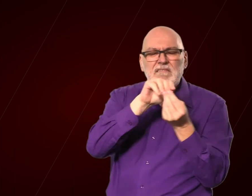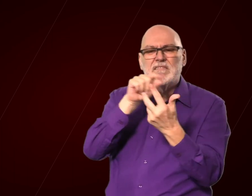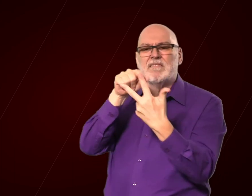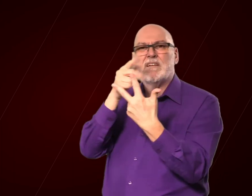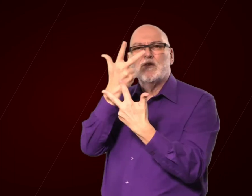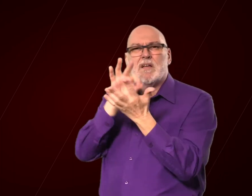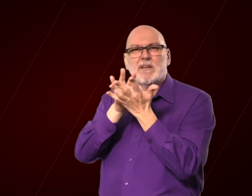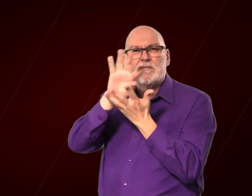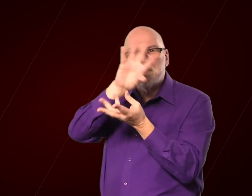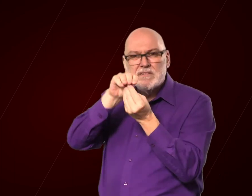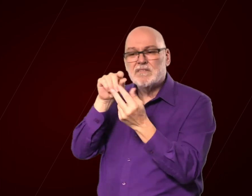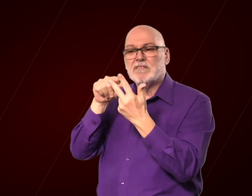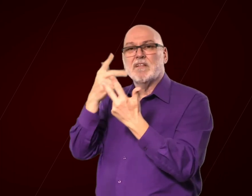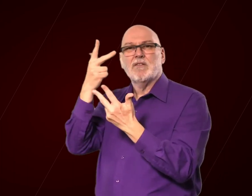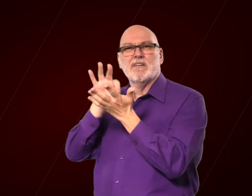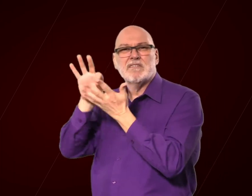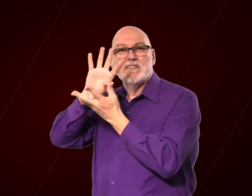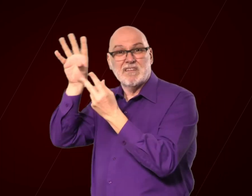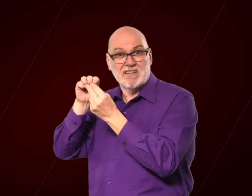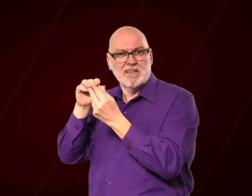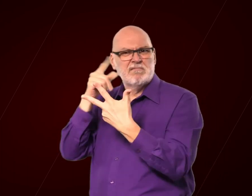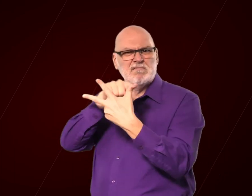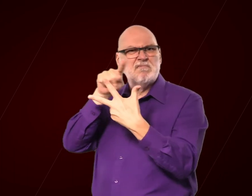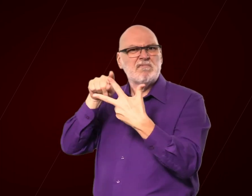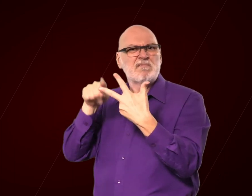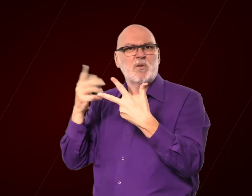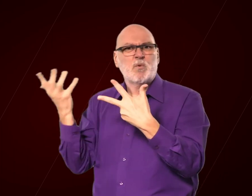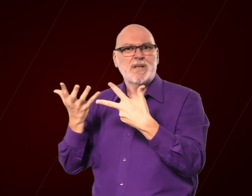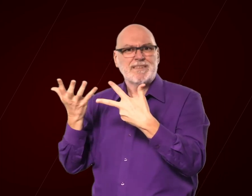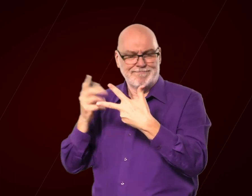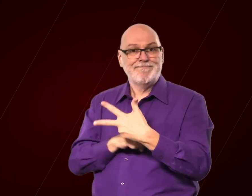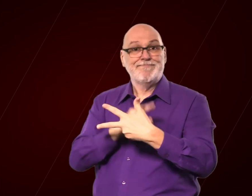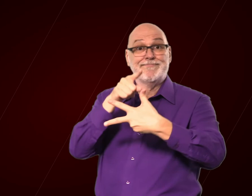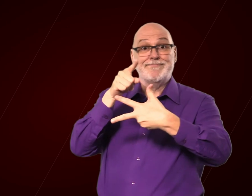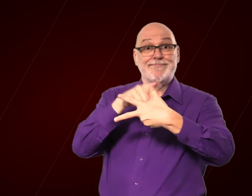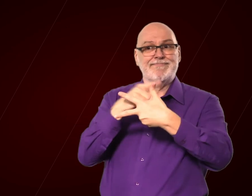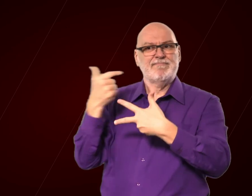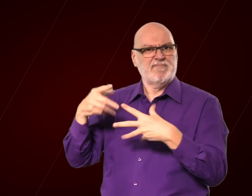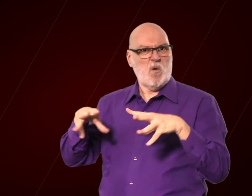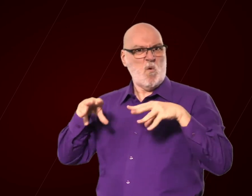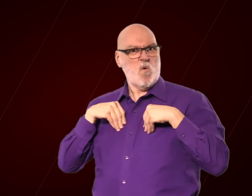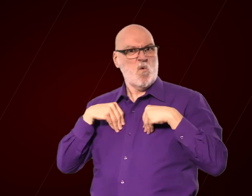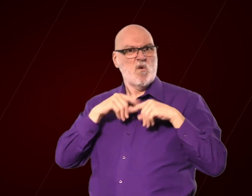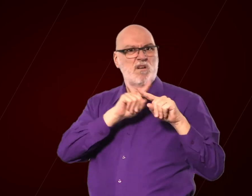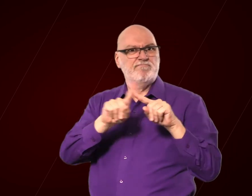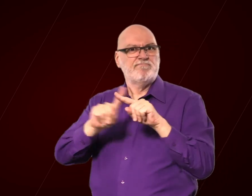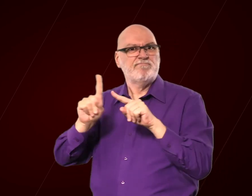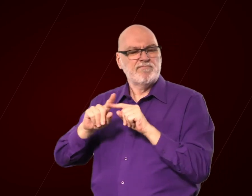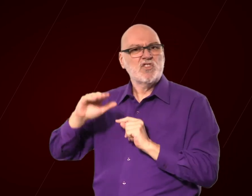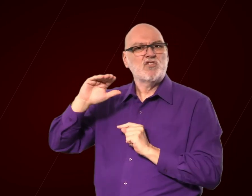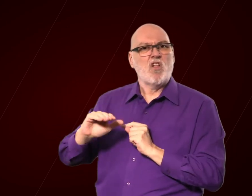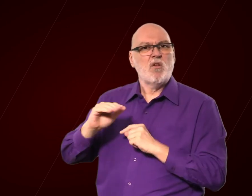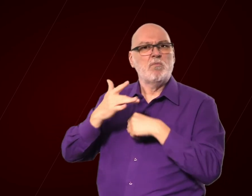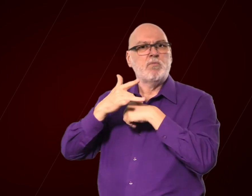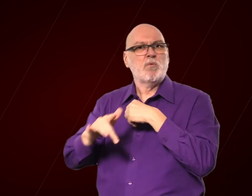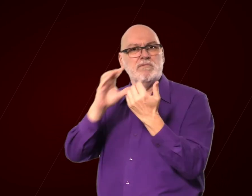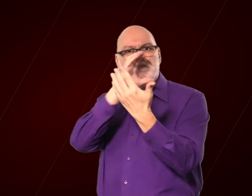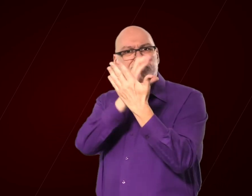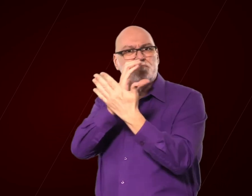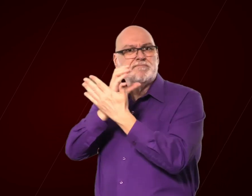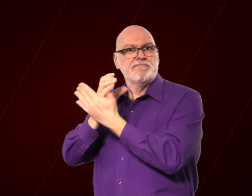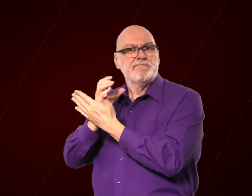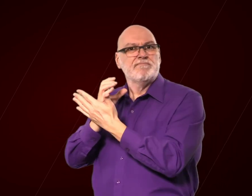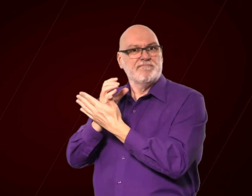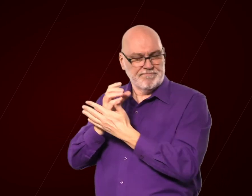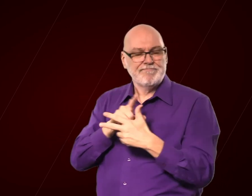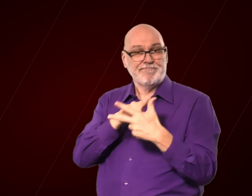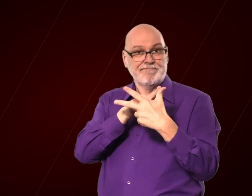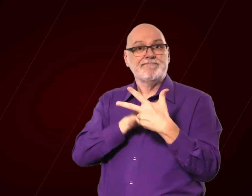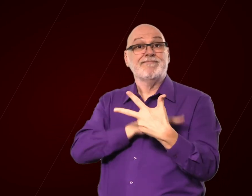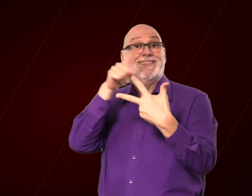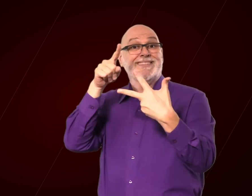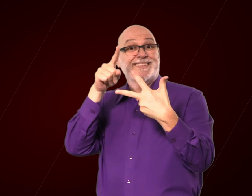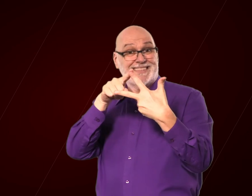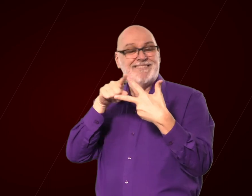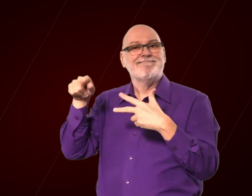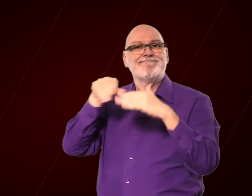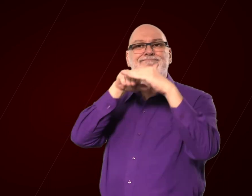child pornography, three counts of accessing child pornography,